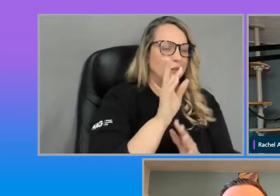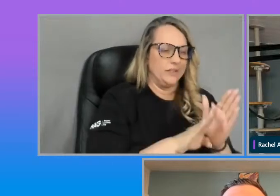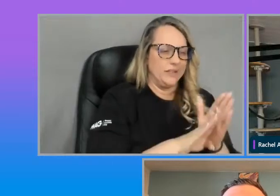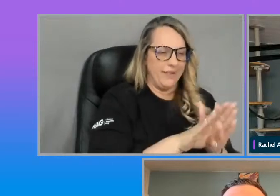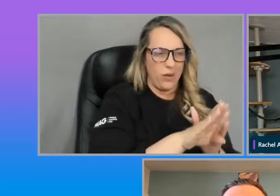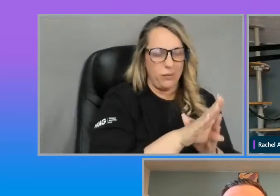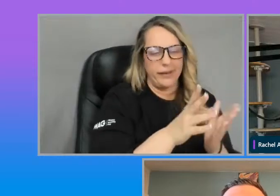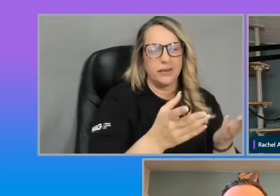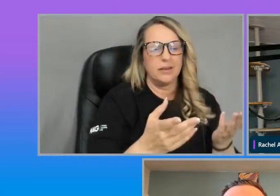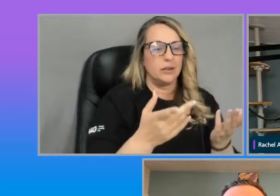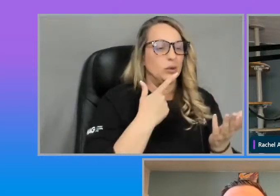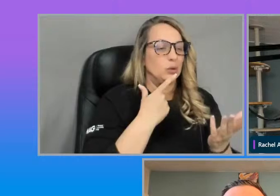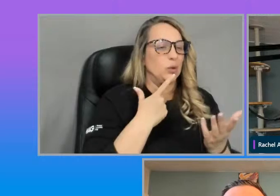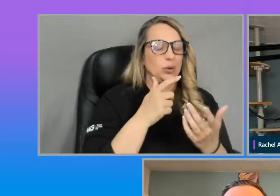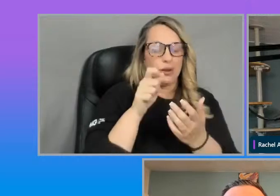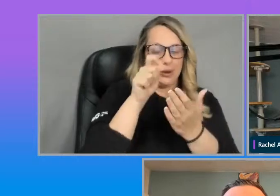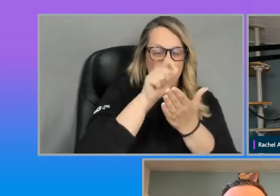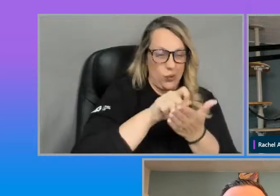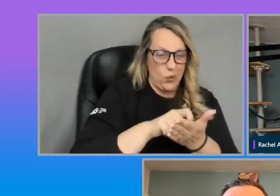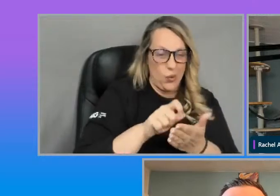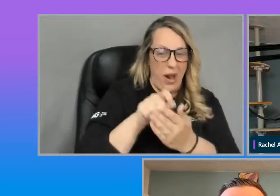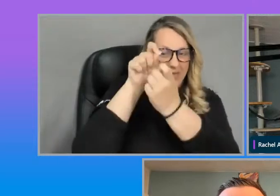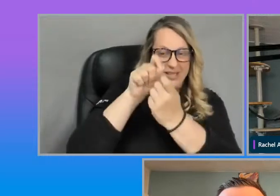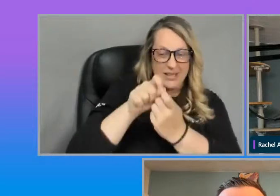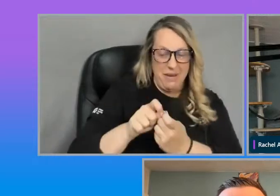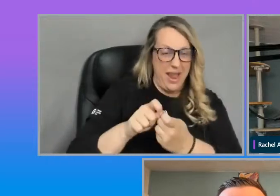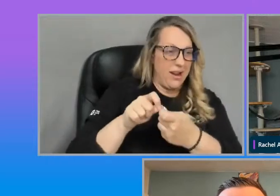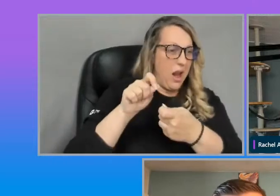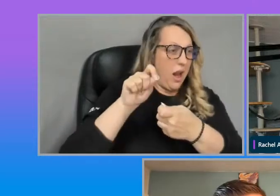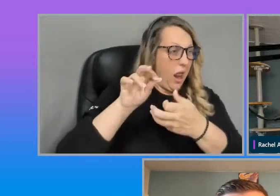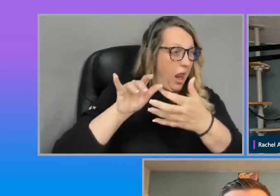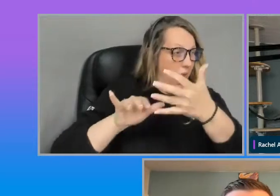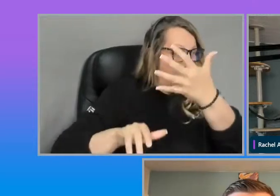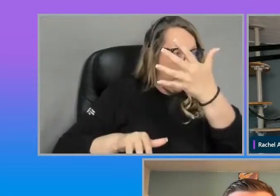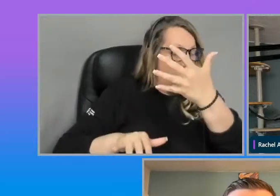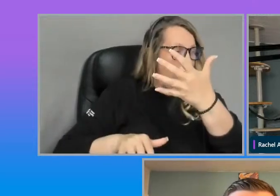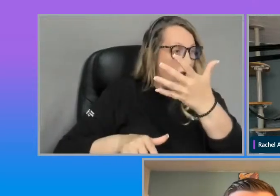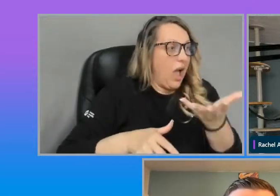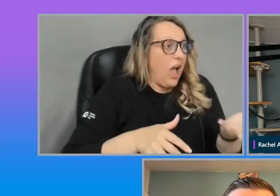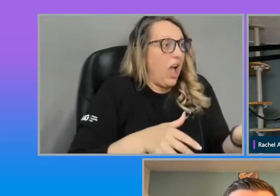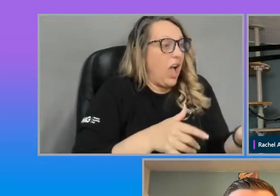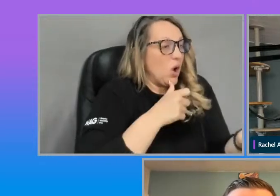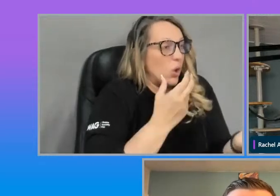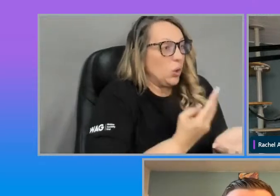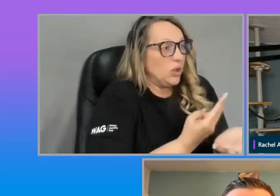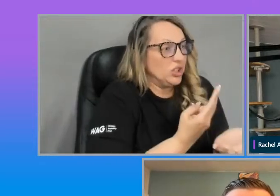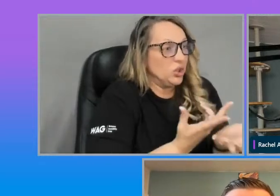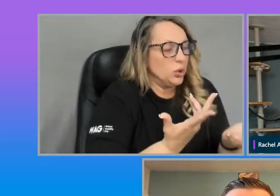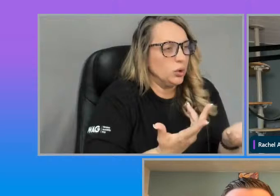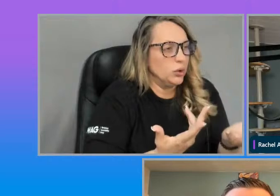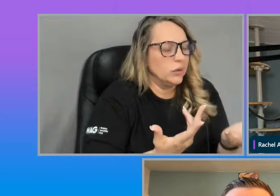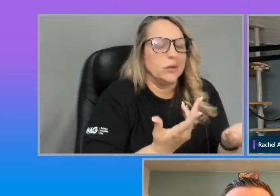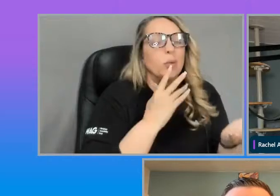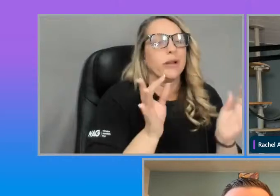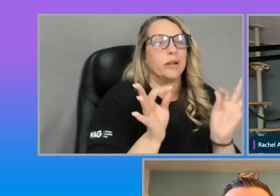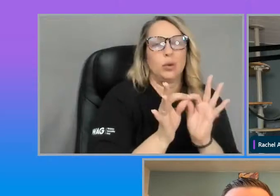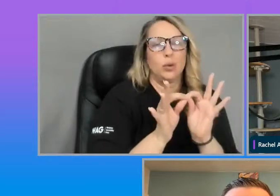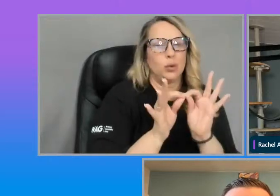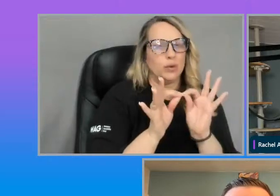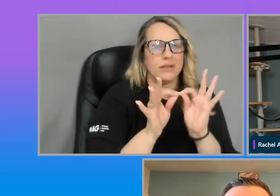and get because, you know, you can write as many specs as you want. If no one's willing to implement it, it's completely